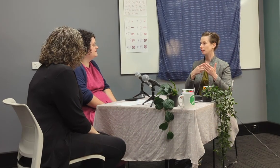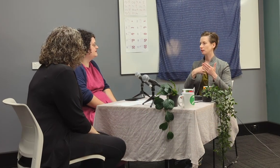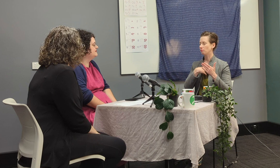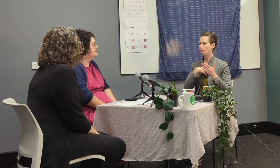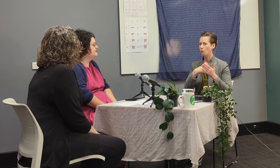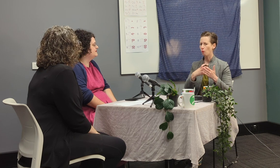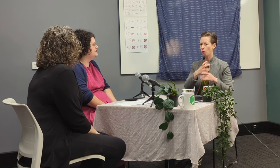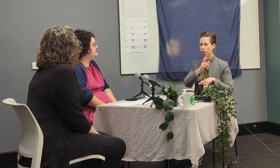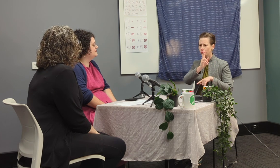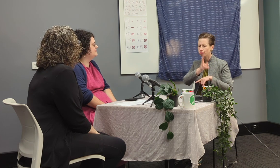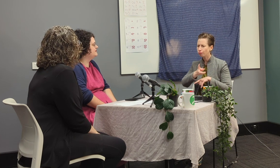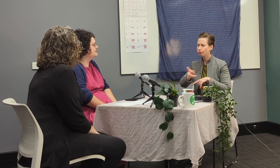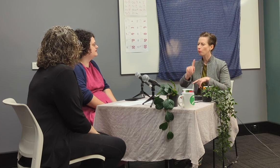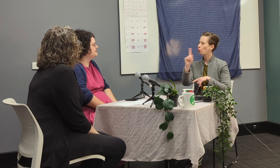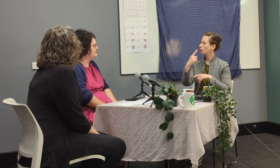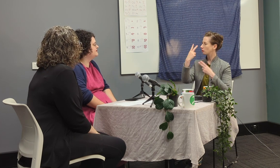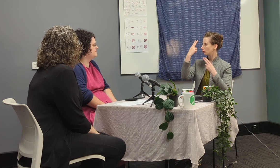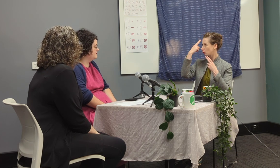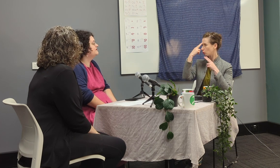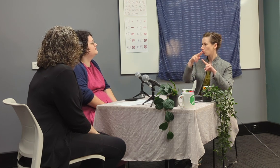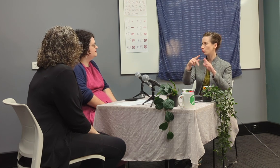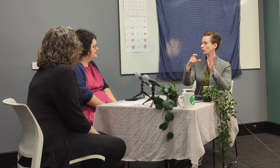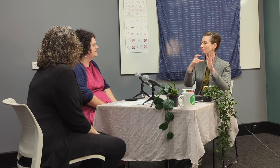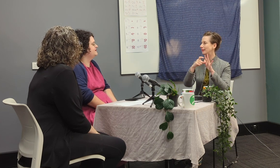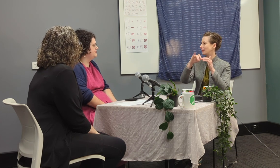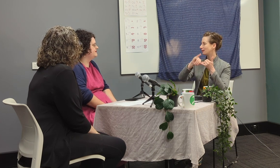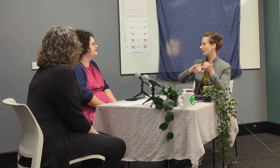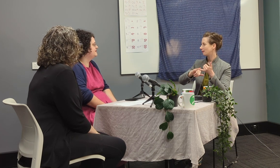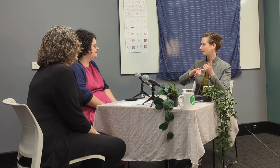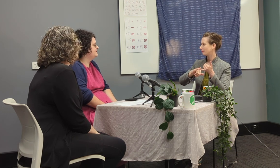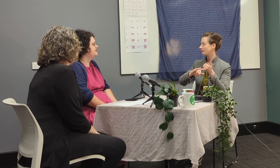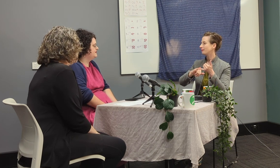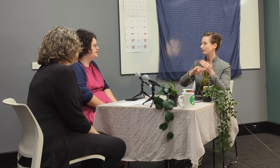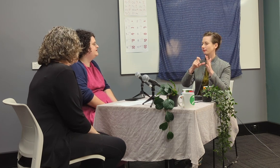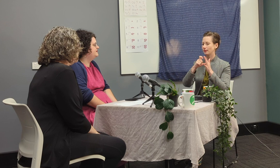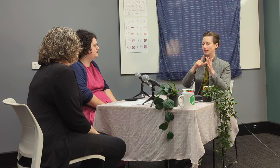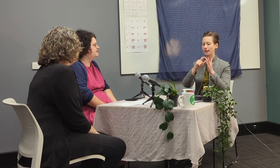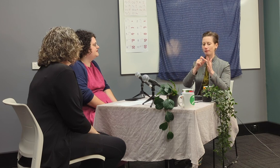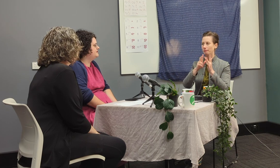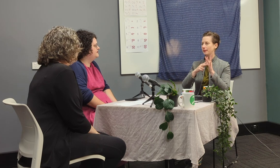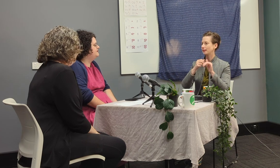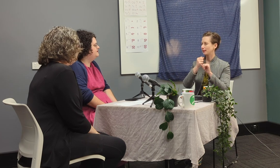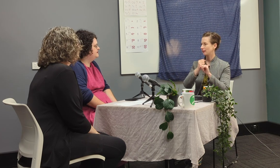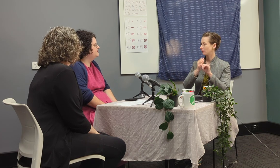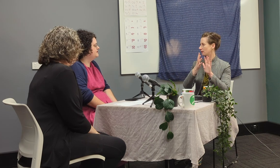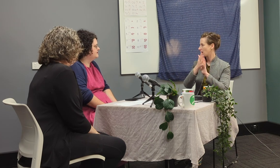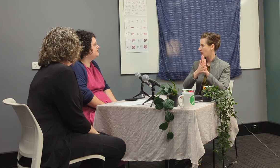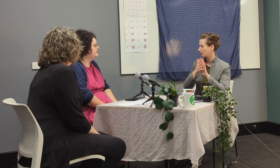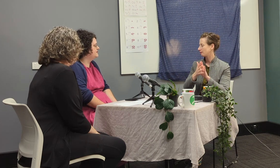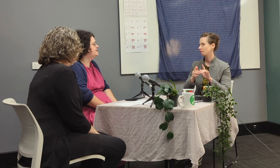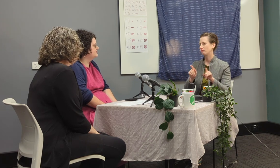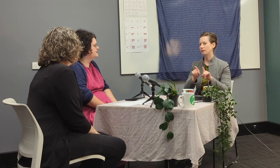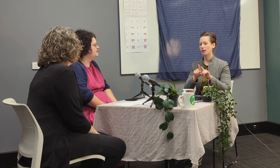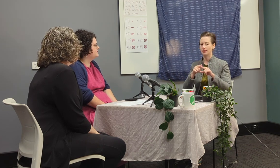The Frog Story – that was more repetitive in terms of depicting signs.